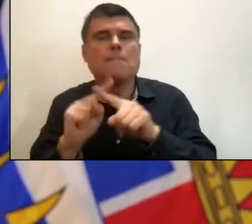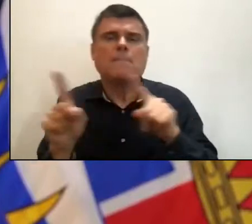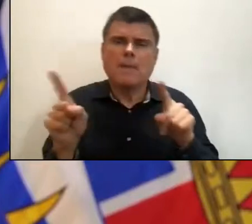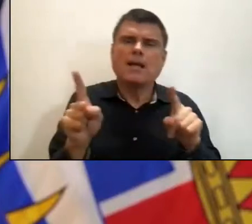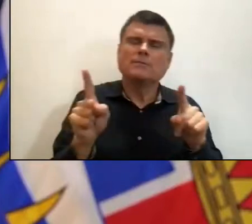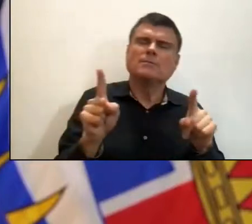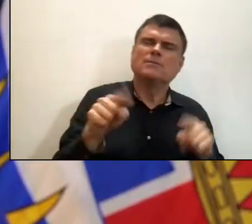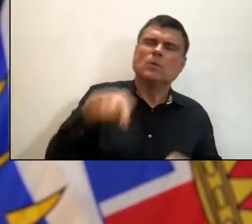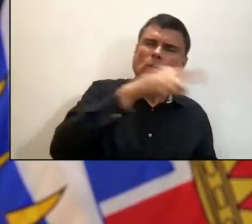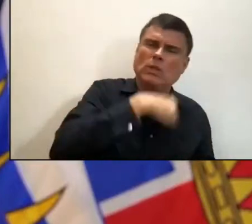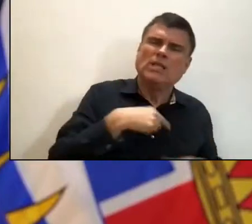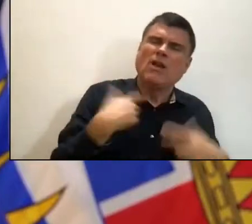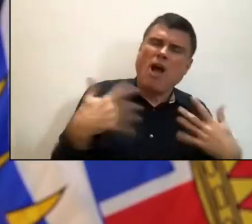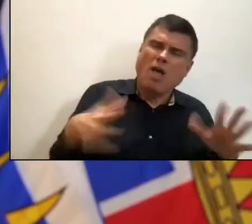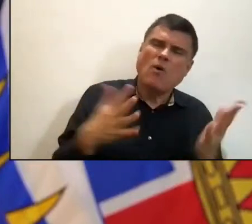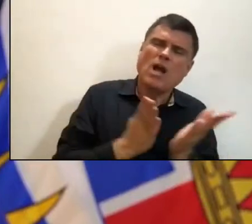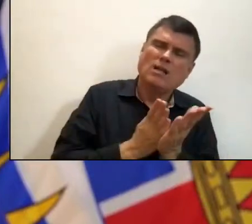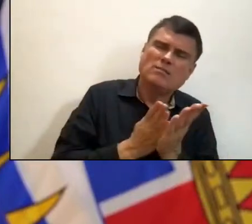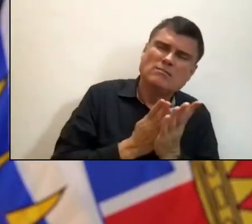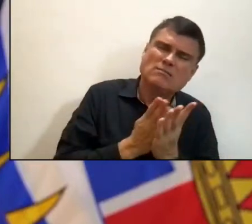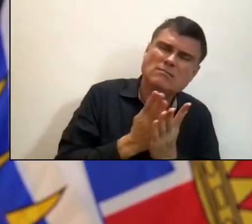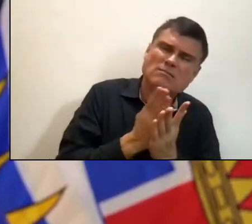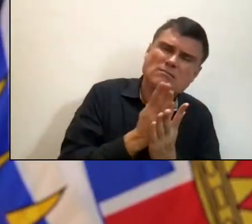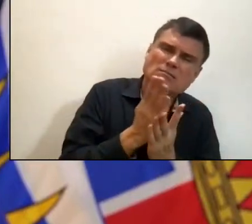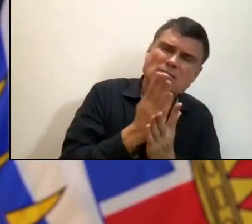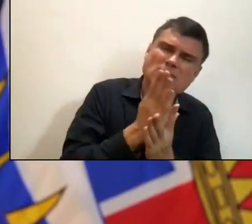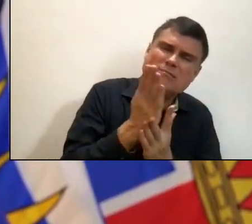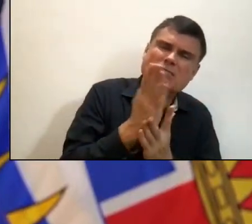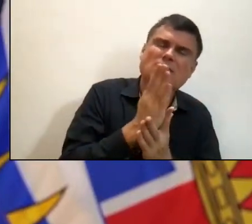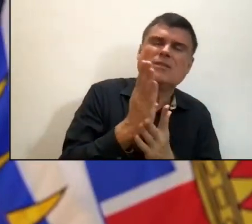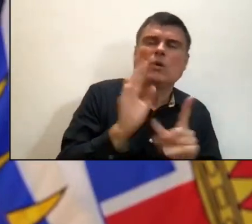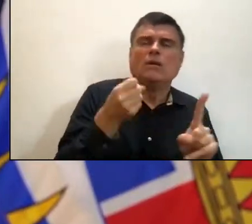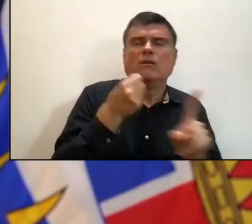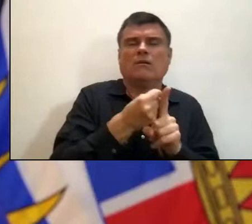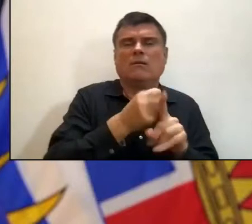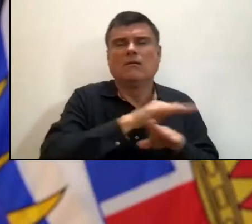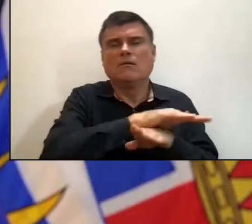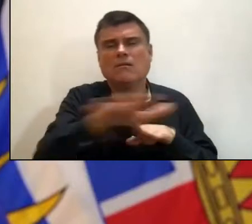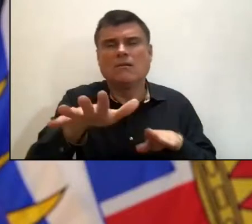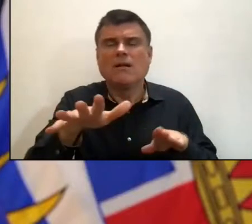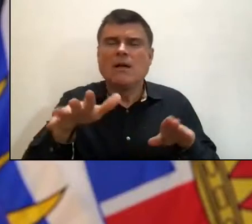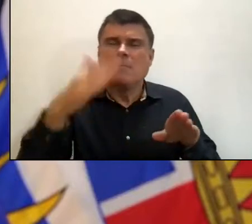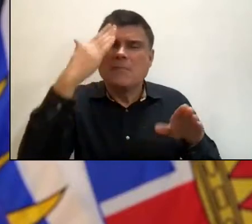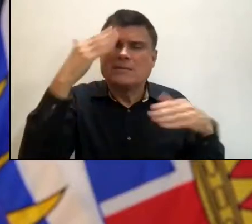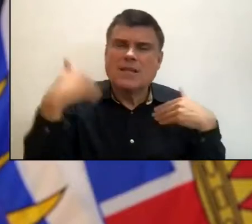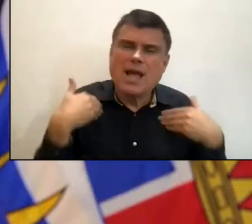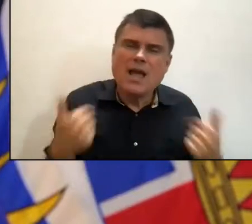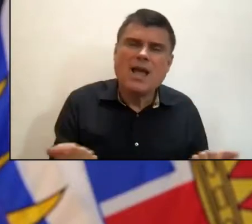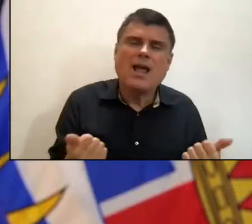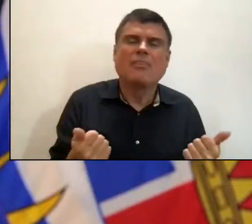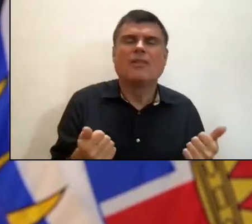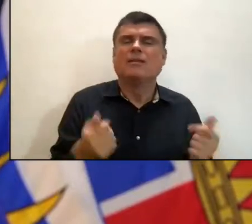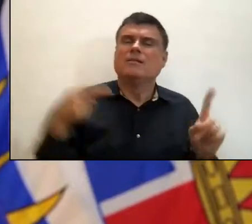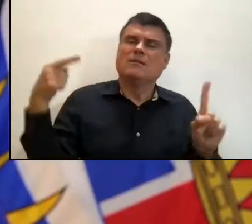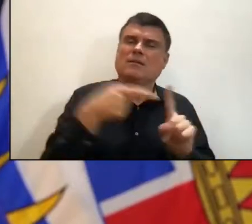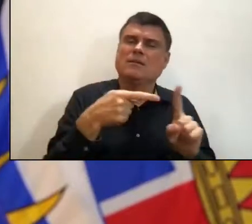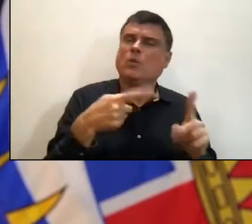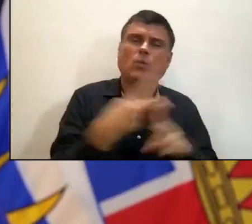have had on mental health, on especially on youth and young